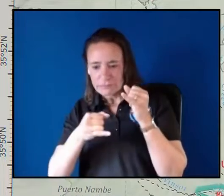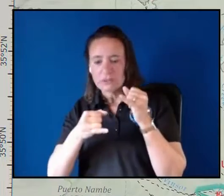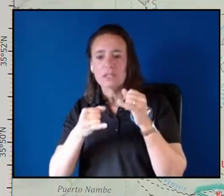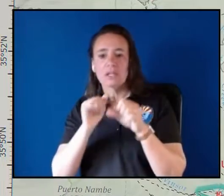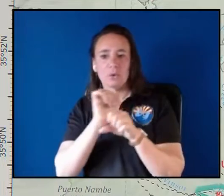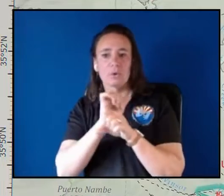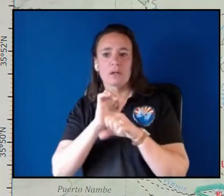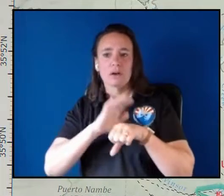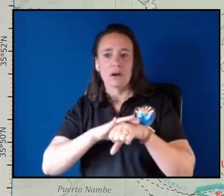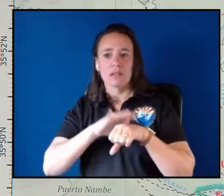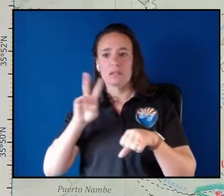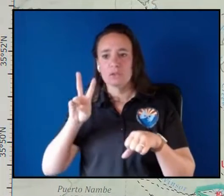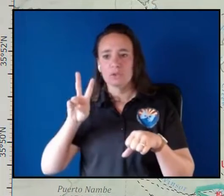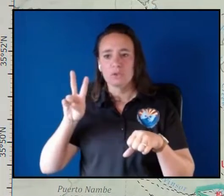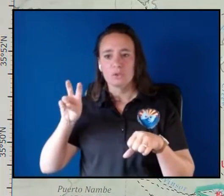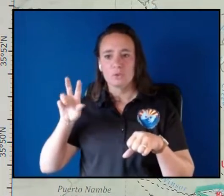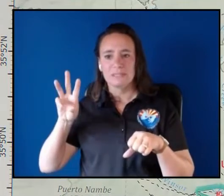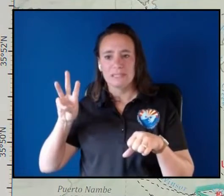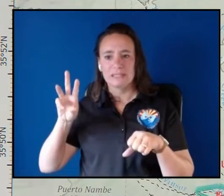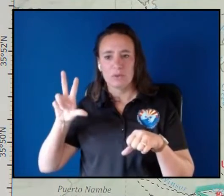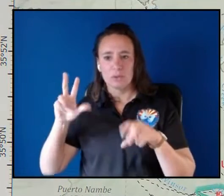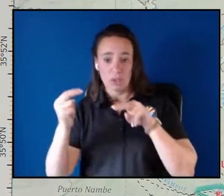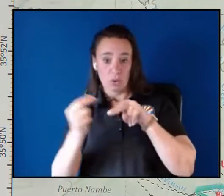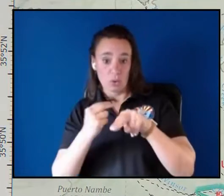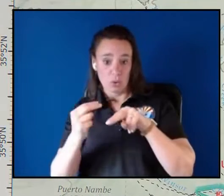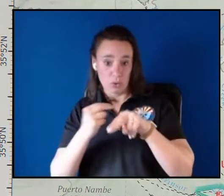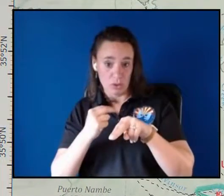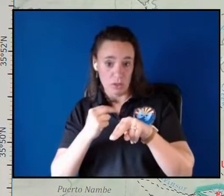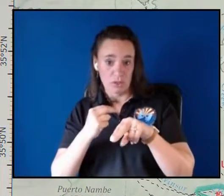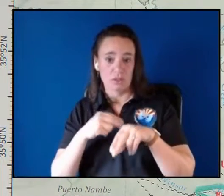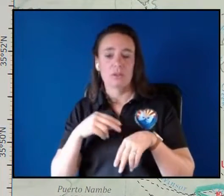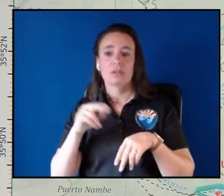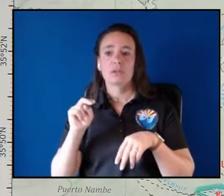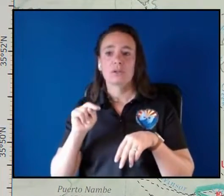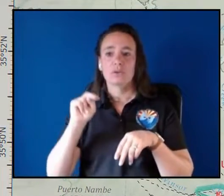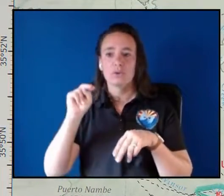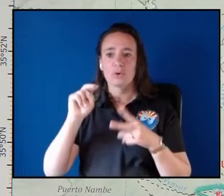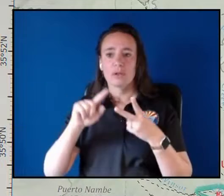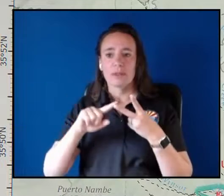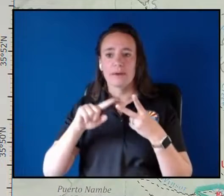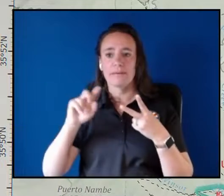or just north of Tererro, that work is still continuing.